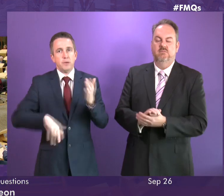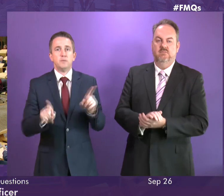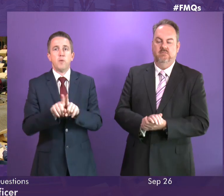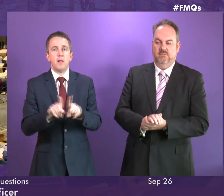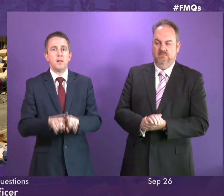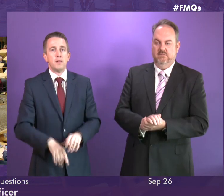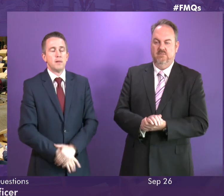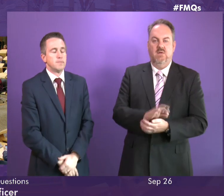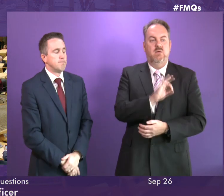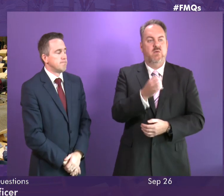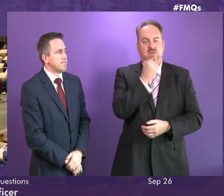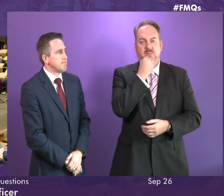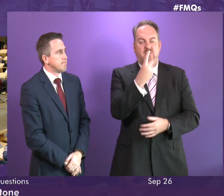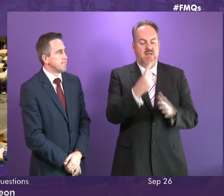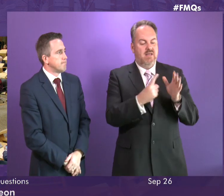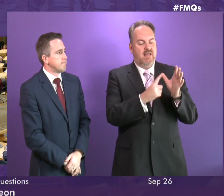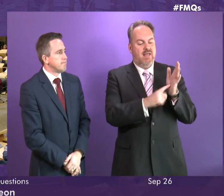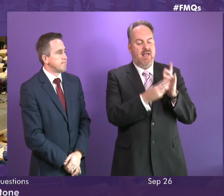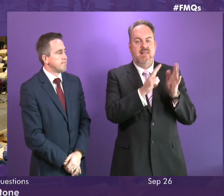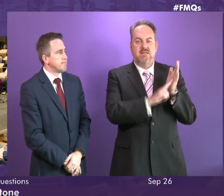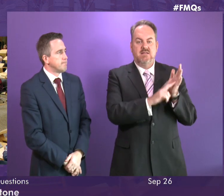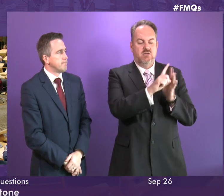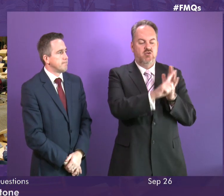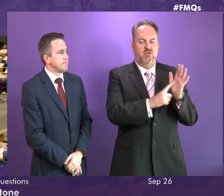Climate Emergency (Targets) 3. Alison Johnstone (Lothian) (Green):